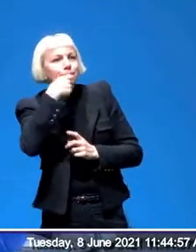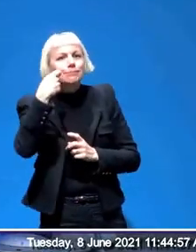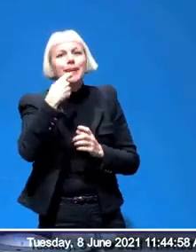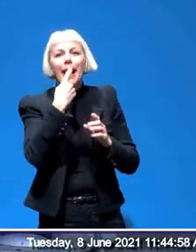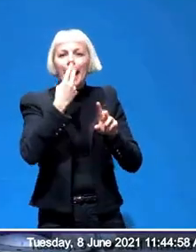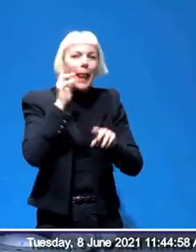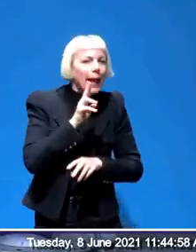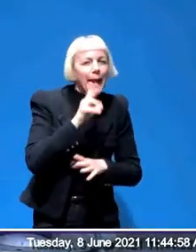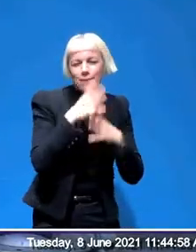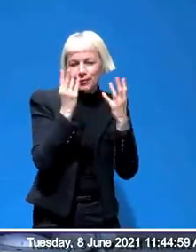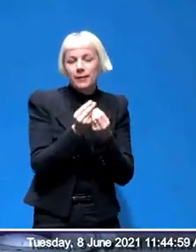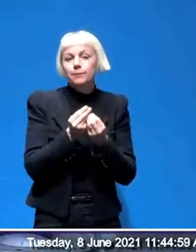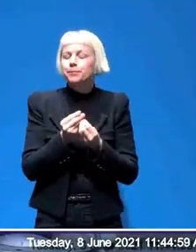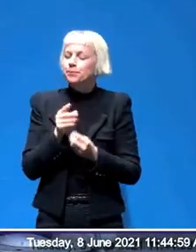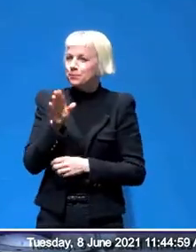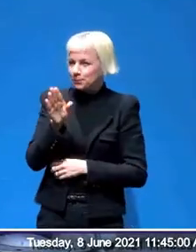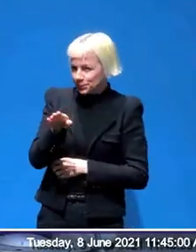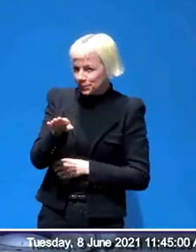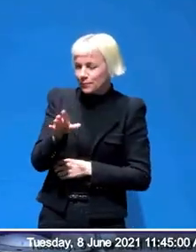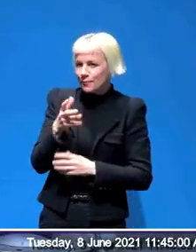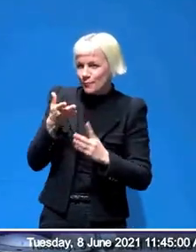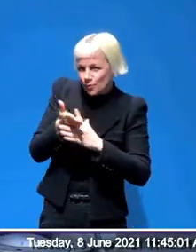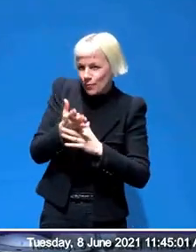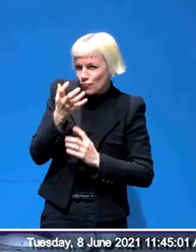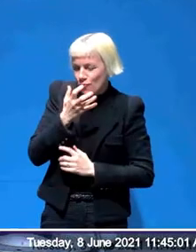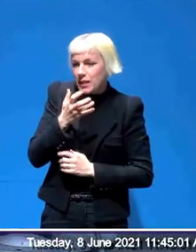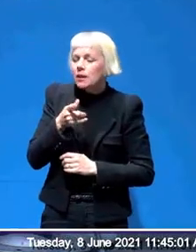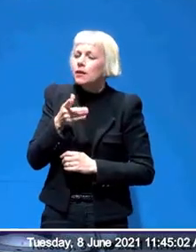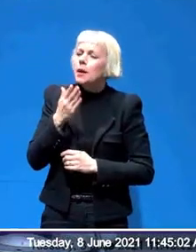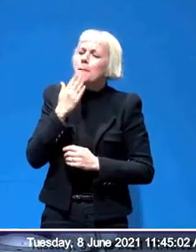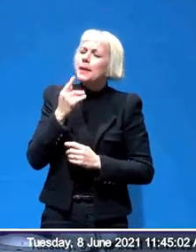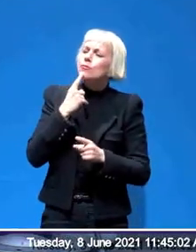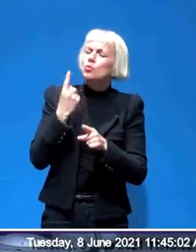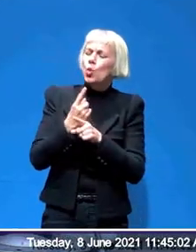When you talked about familiarisation visits, can you explain that to the Royal Commissioners?